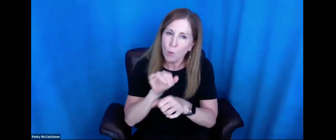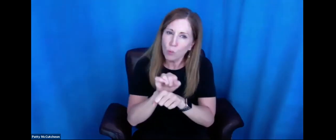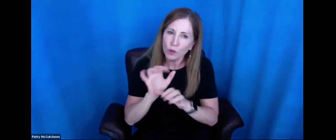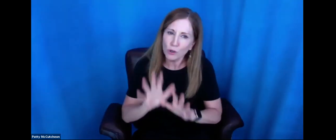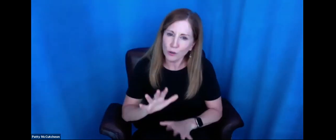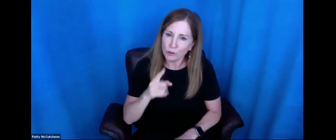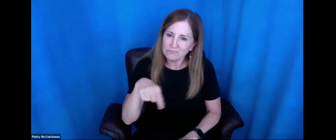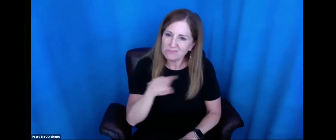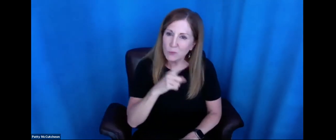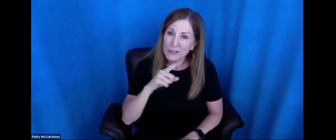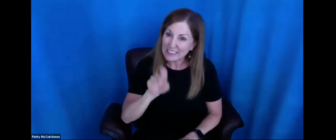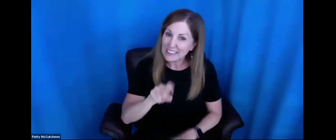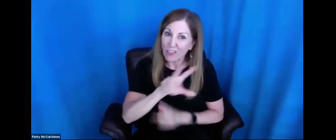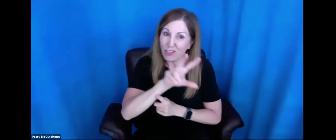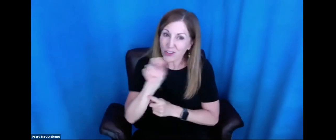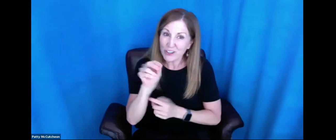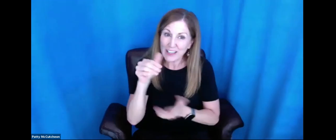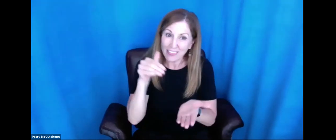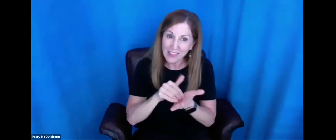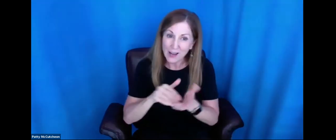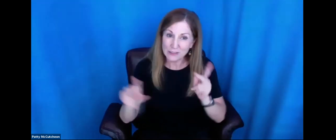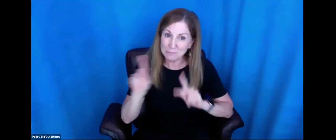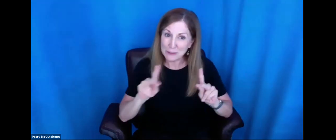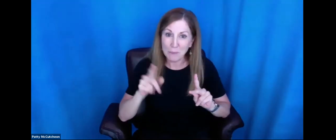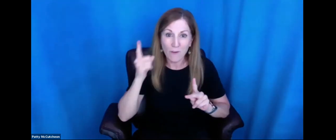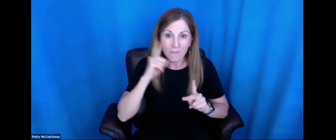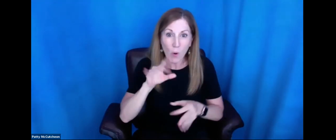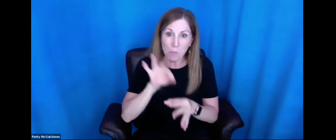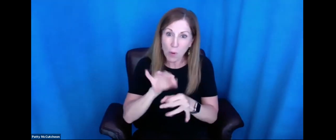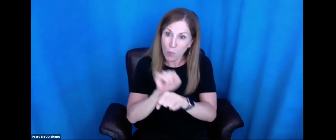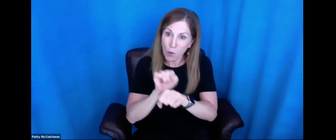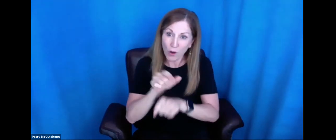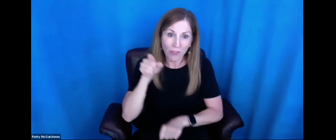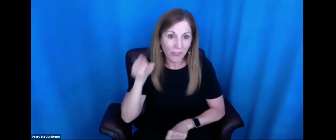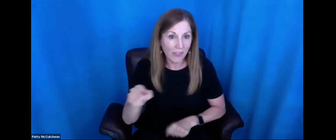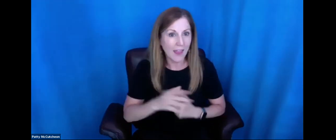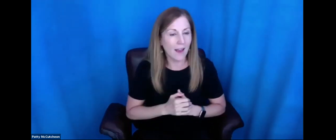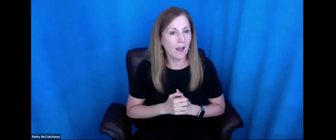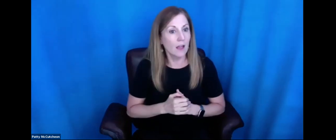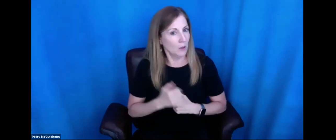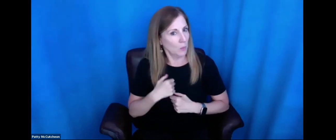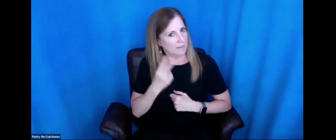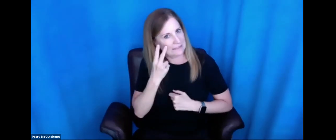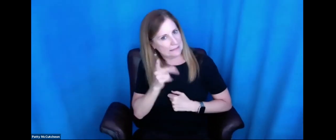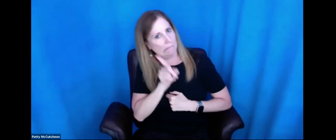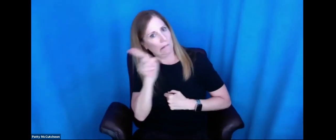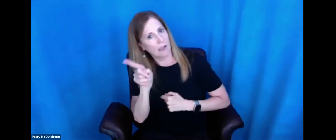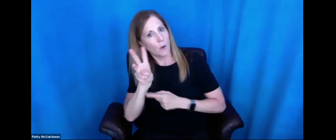As I mentioned, we need 30,000 of them. And part of the problem that we've seen in other states like Wisconsin where they had a lot of problems in